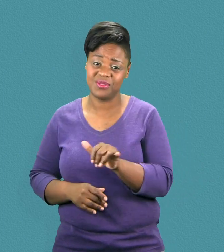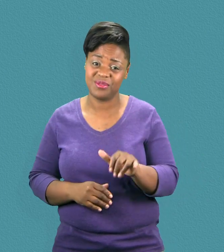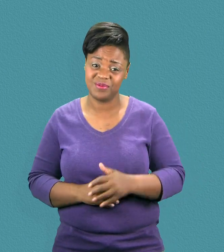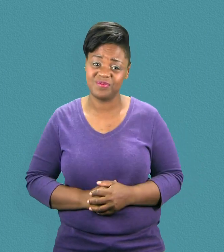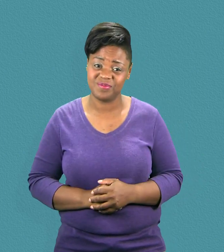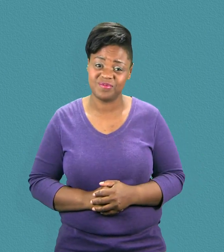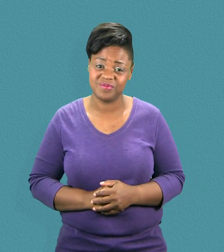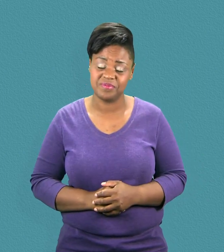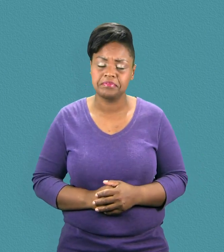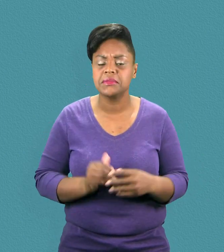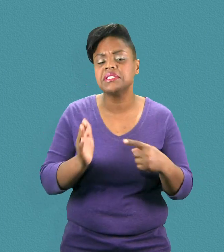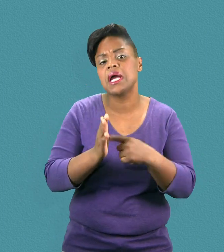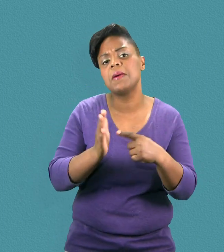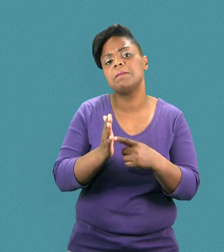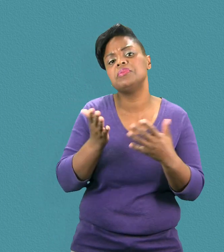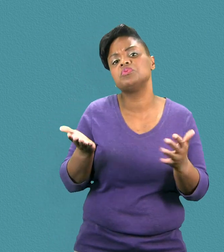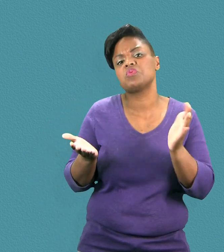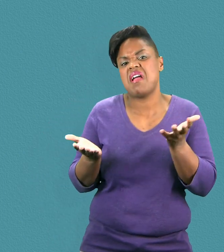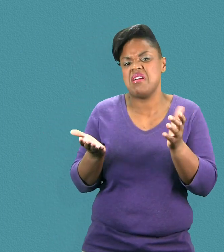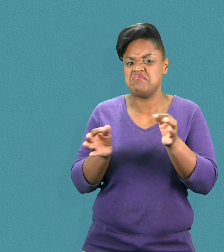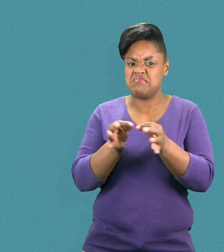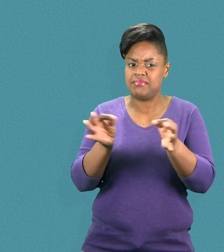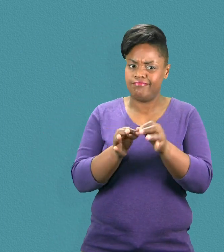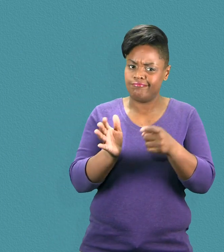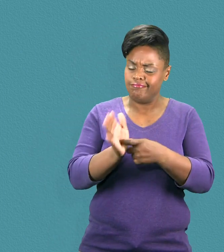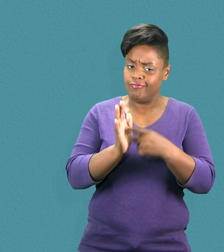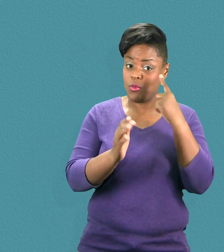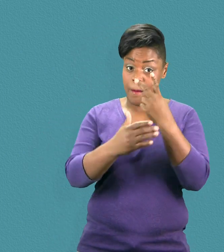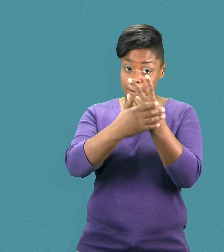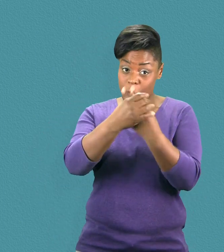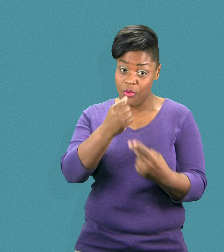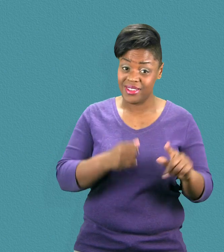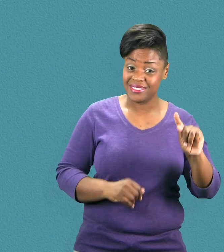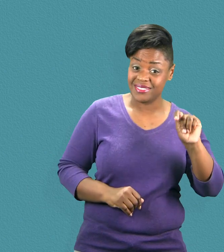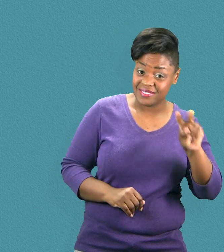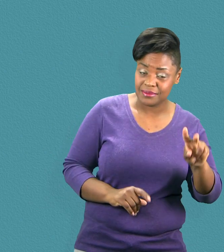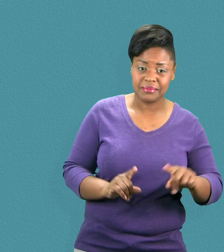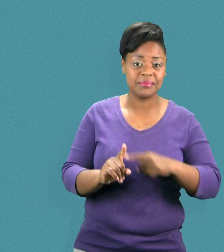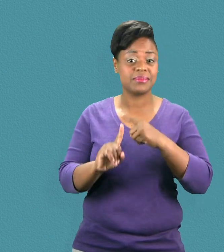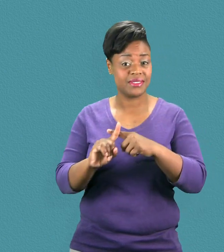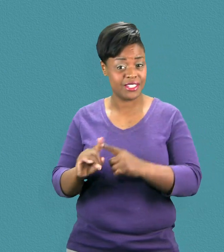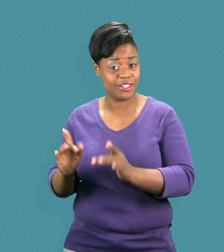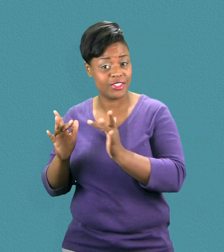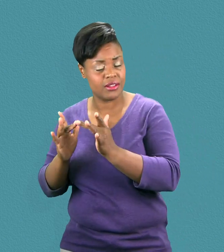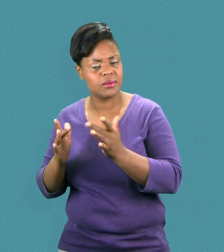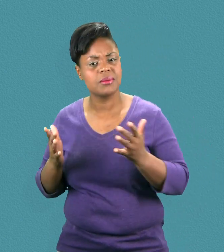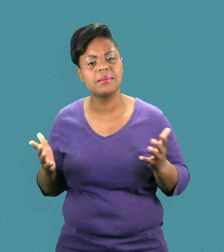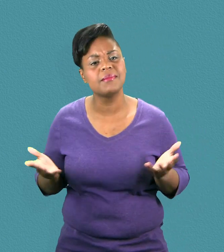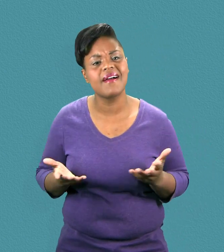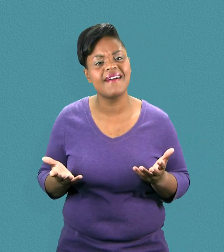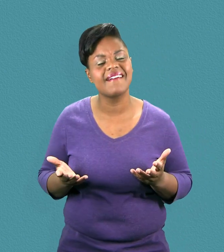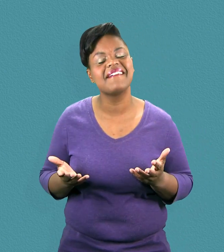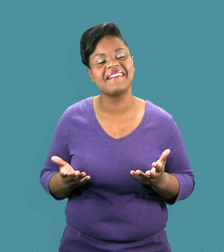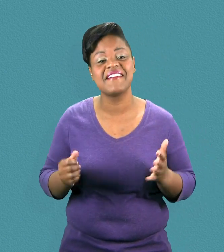or are simultaneously shown on television with captions: